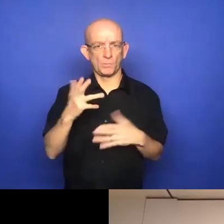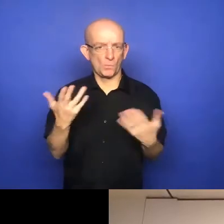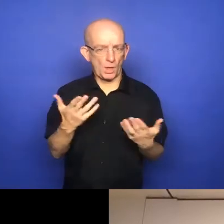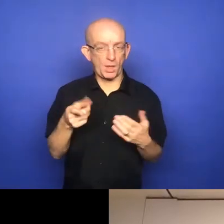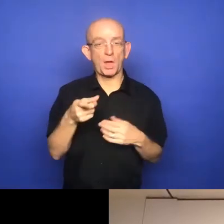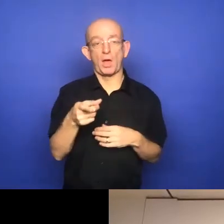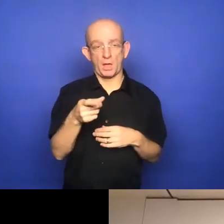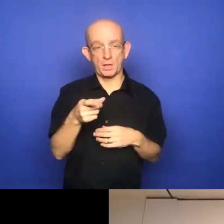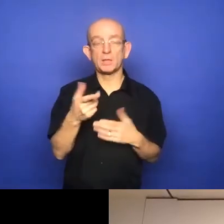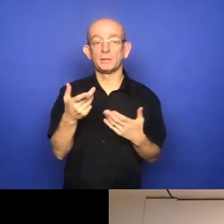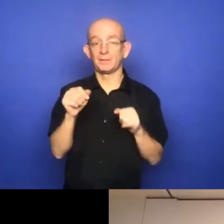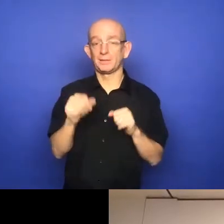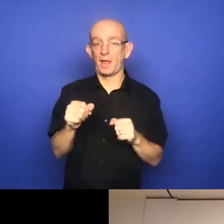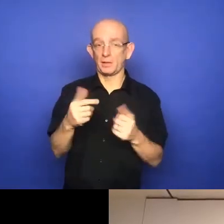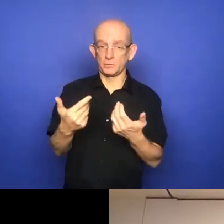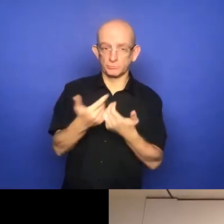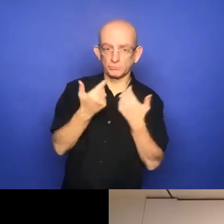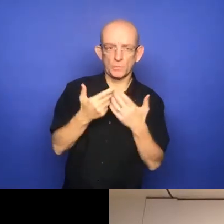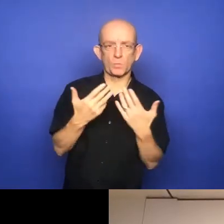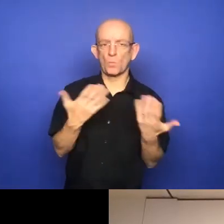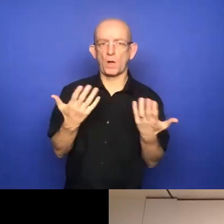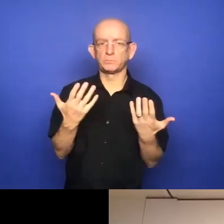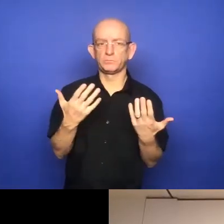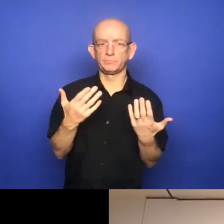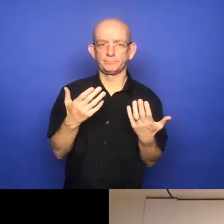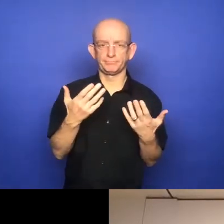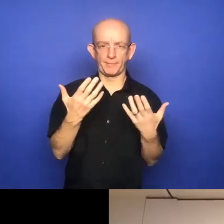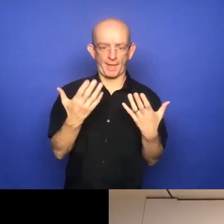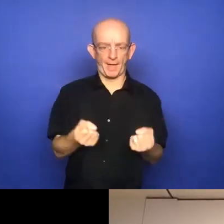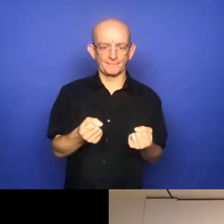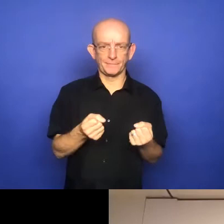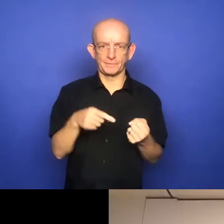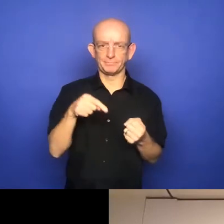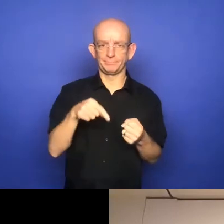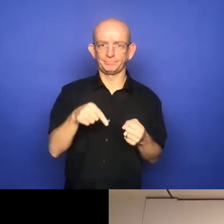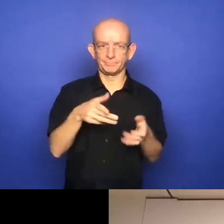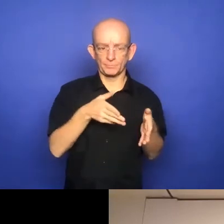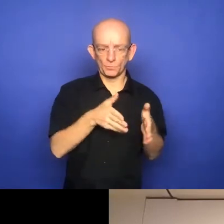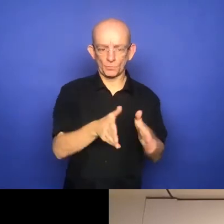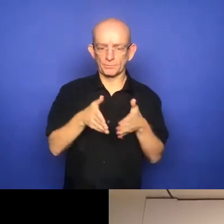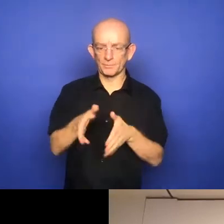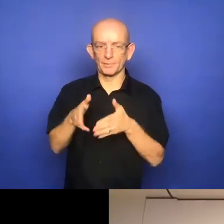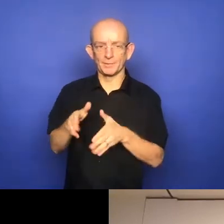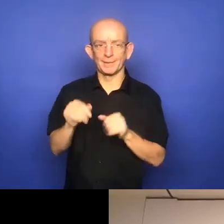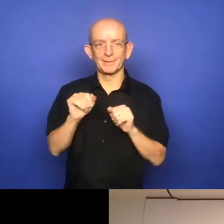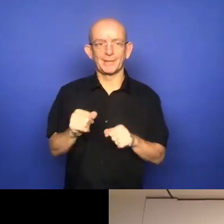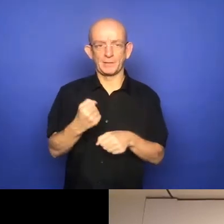the survey conducted? So and also if you can share what walls the methodology to conduct the study